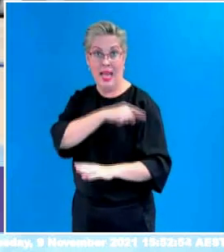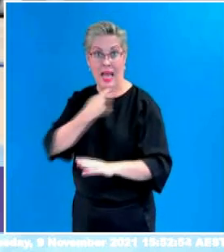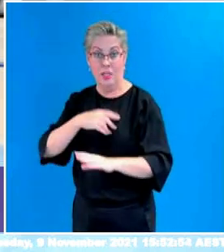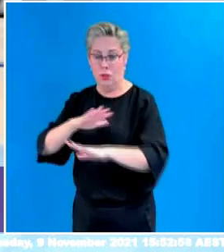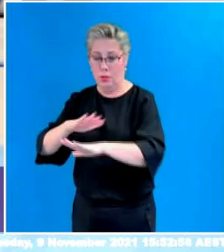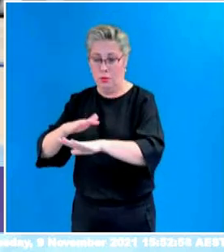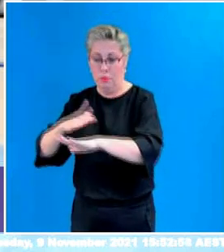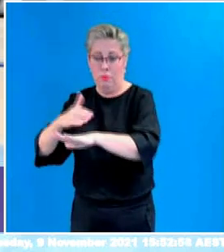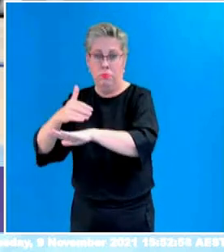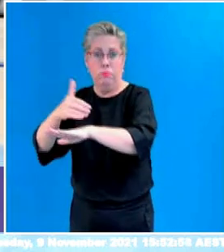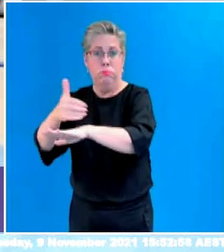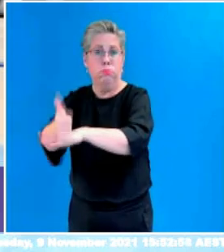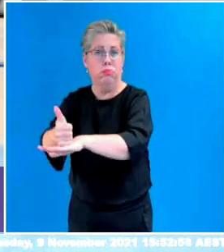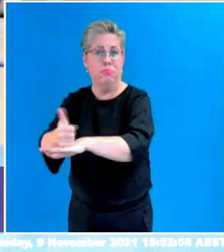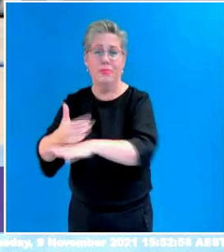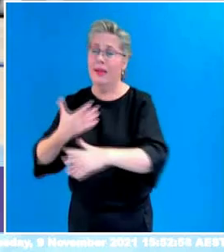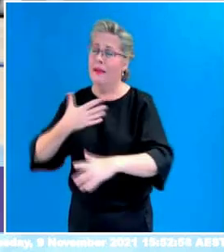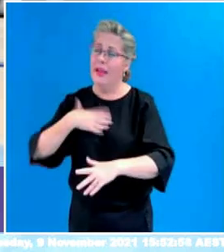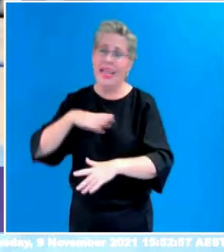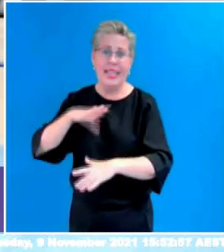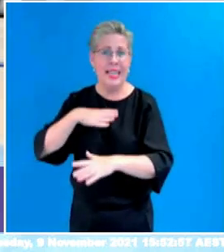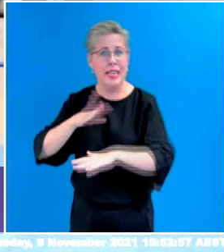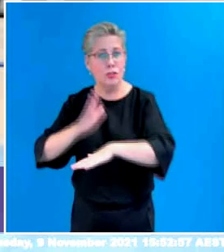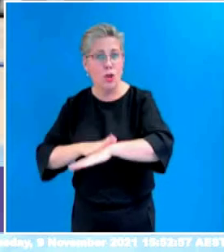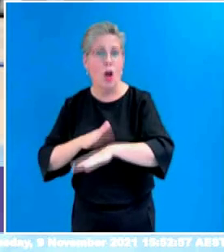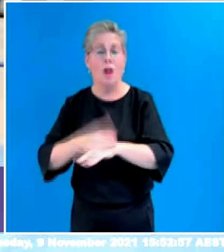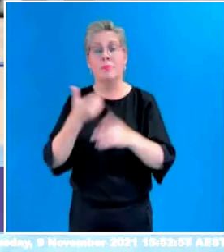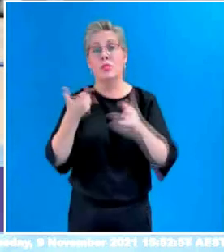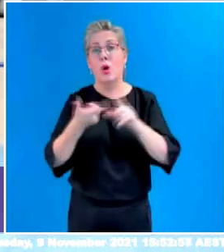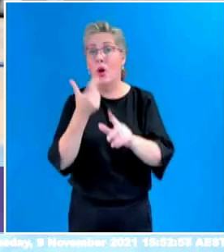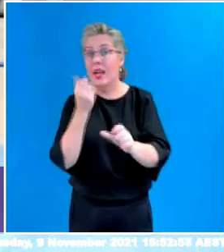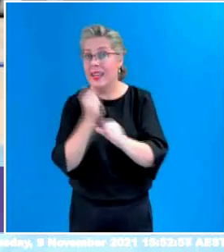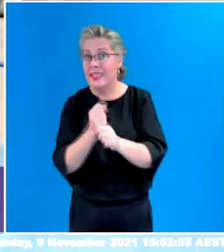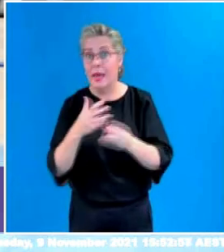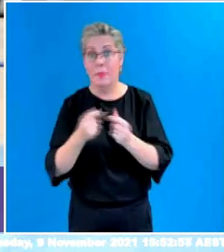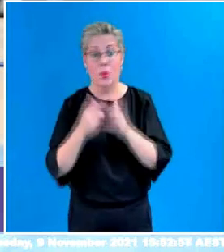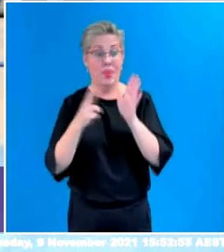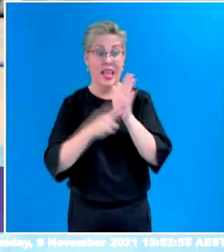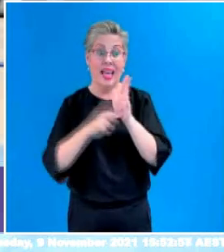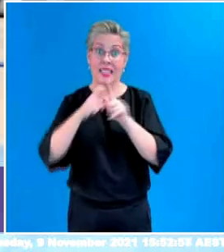For example, the establishment of the National Disability Insurance Scheme,